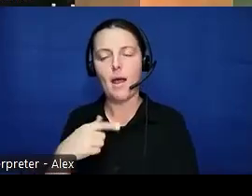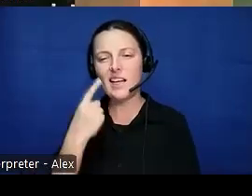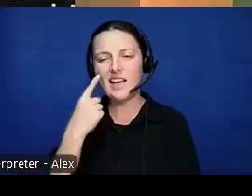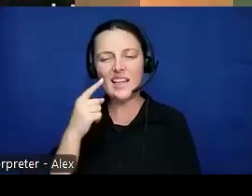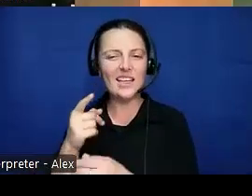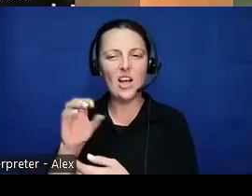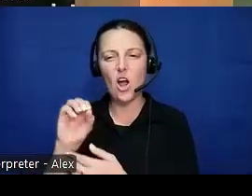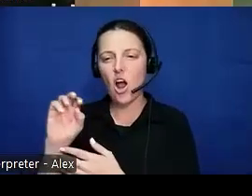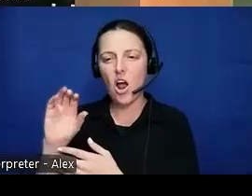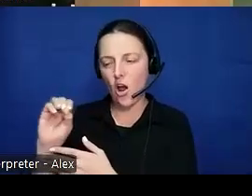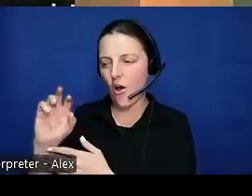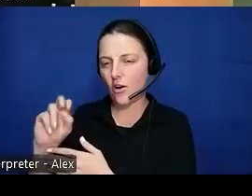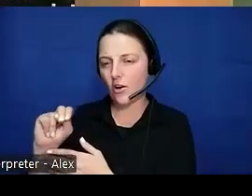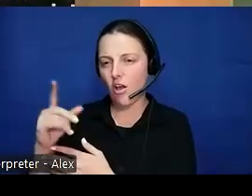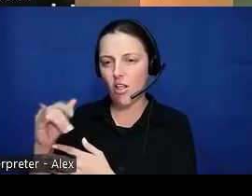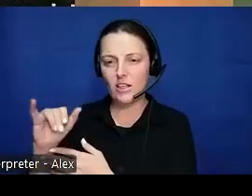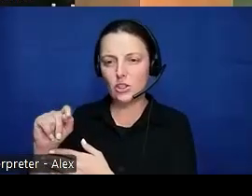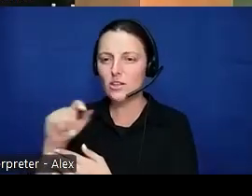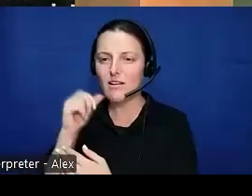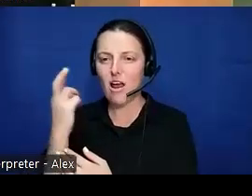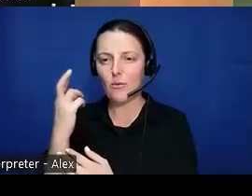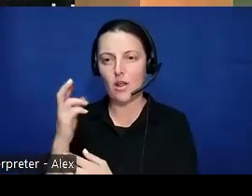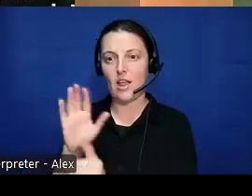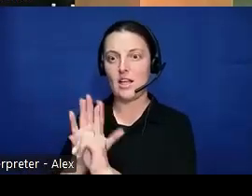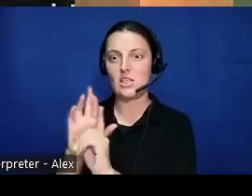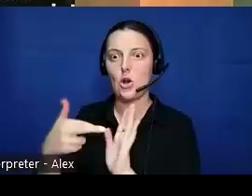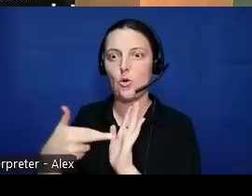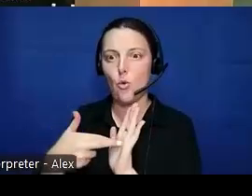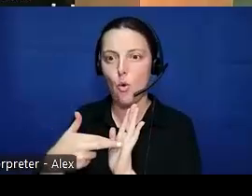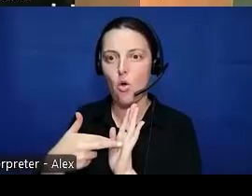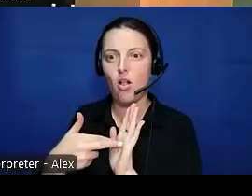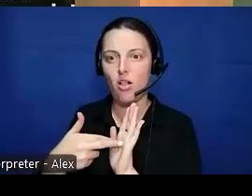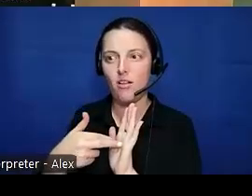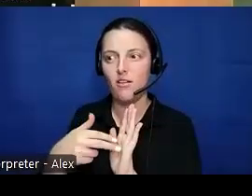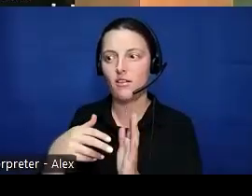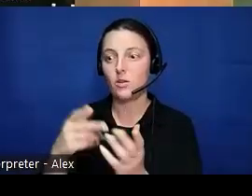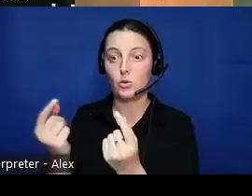you know you guys do this through problem solving through witnessing and being there and also sort